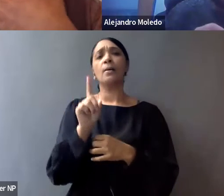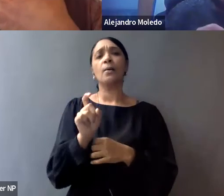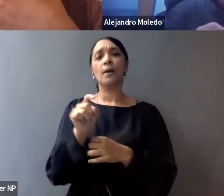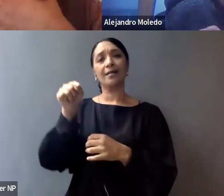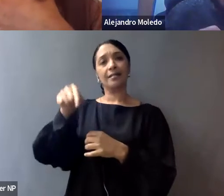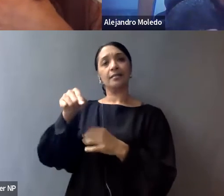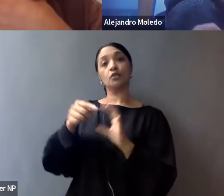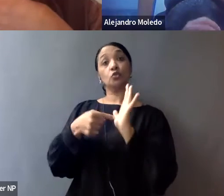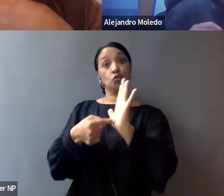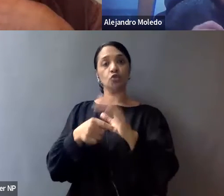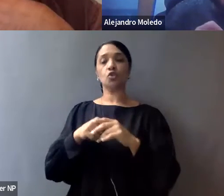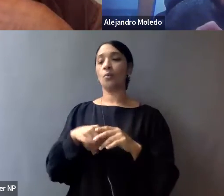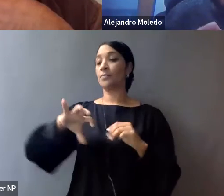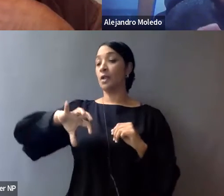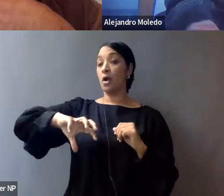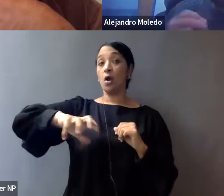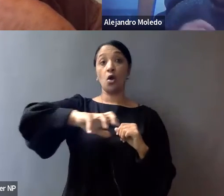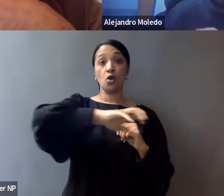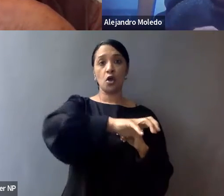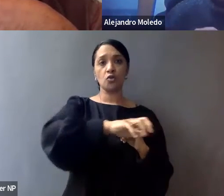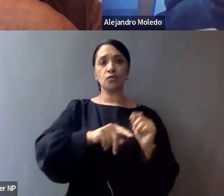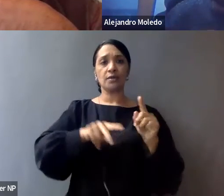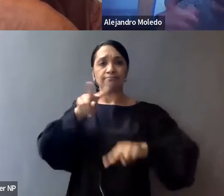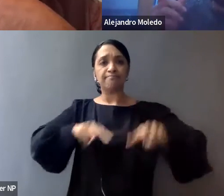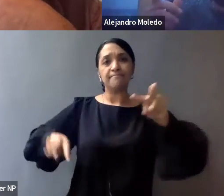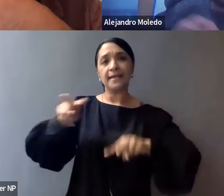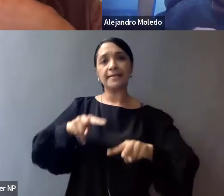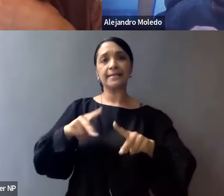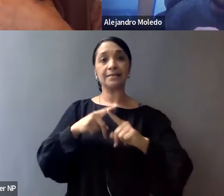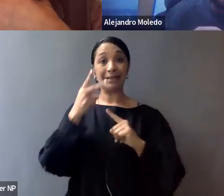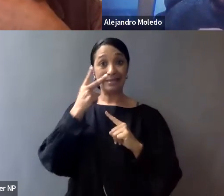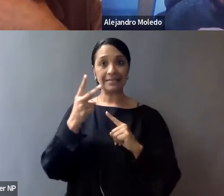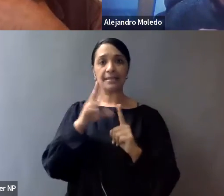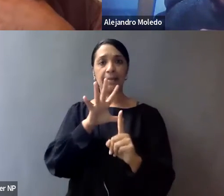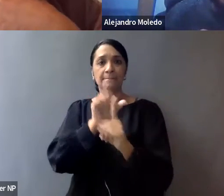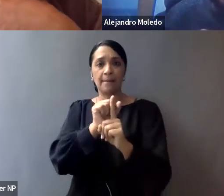in how countries are assessing, certifying and classifying disability.